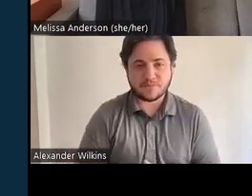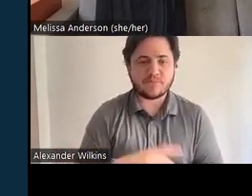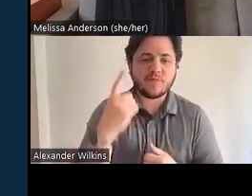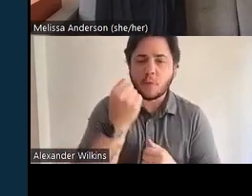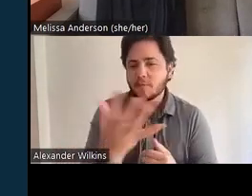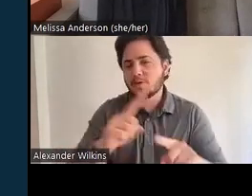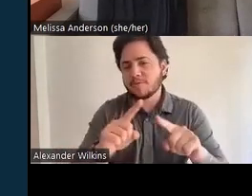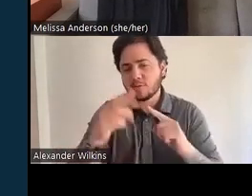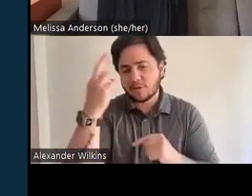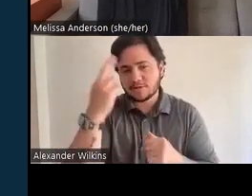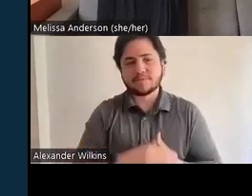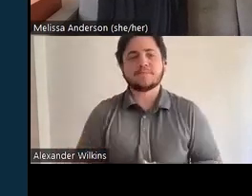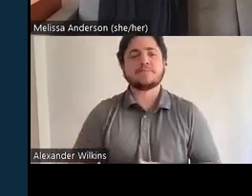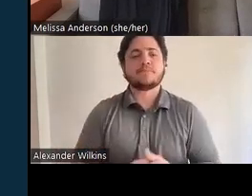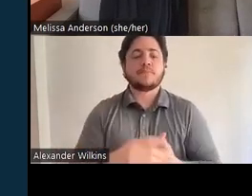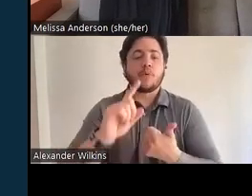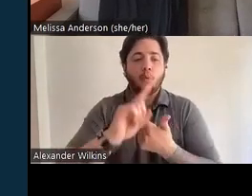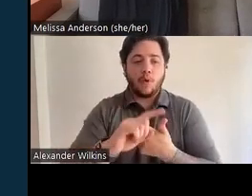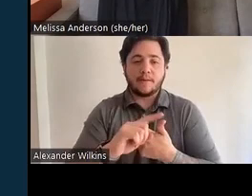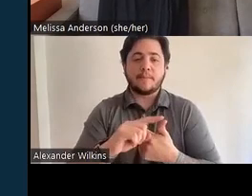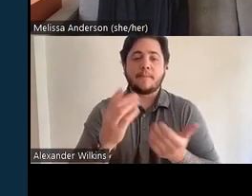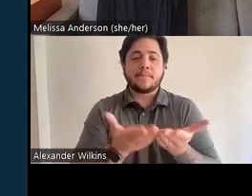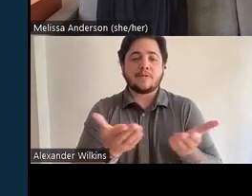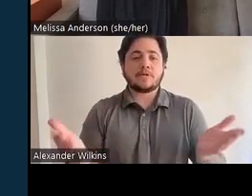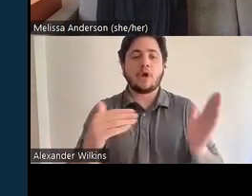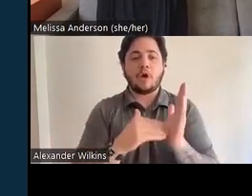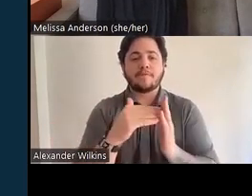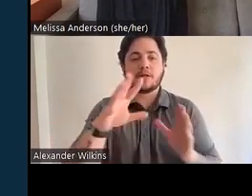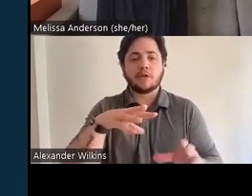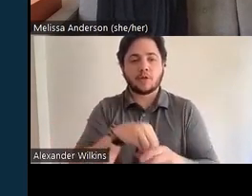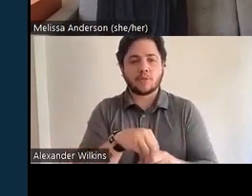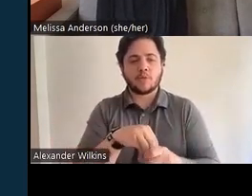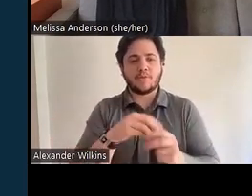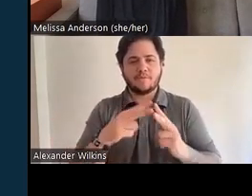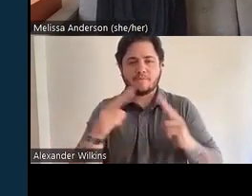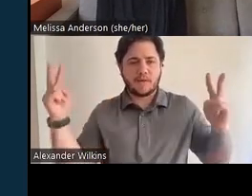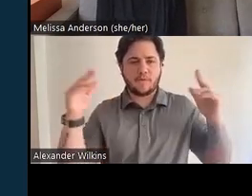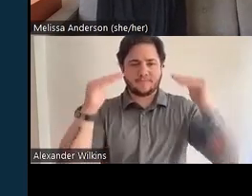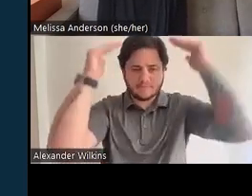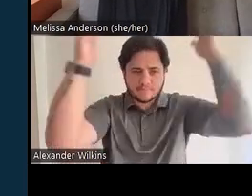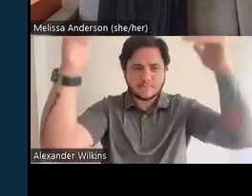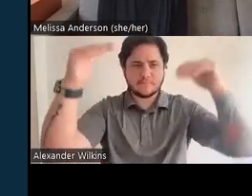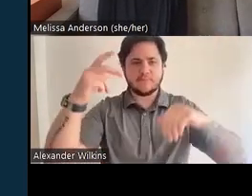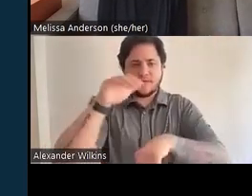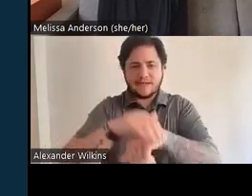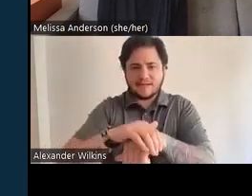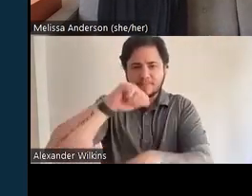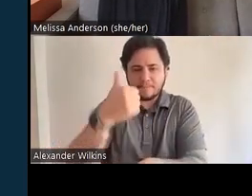needs of this unique linguistic, cognitive, and cultural community. Oftentimes, these materials